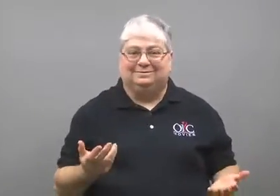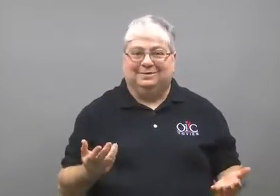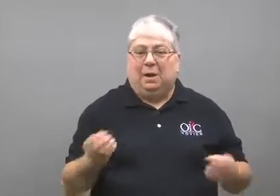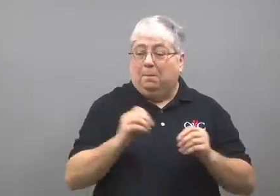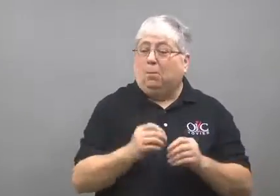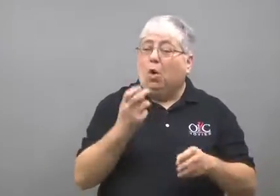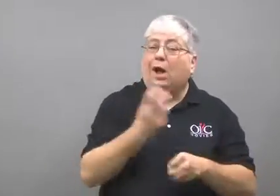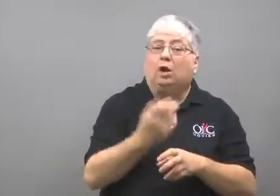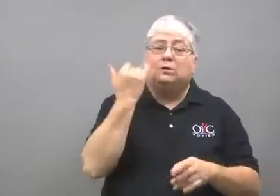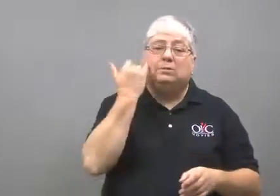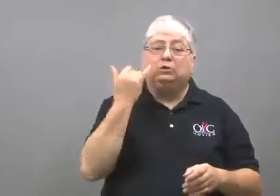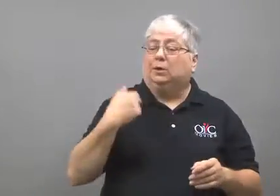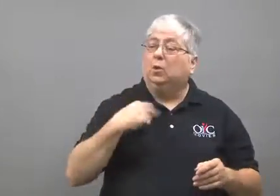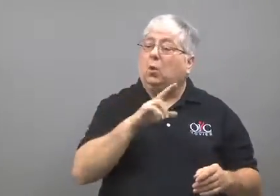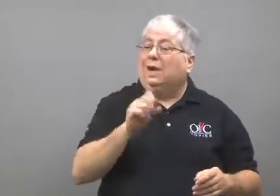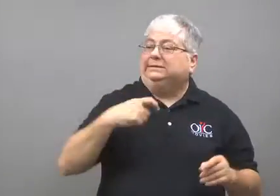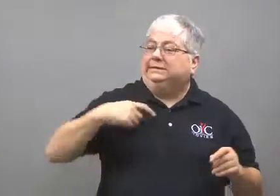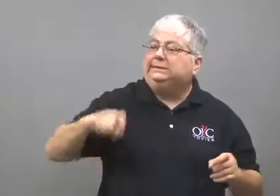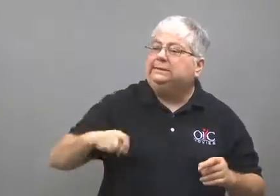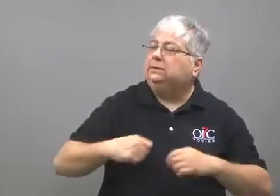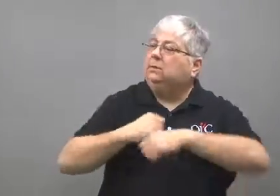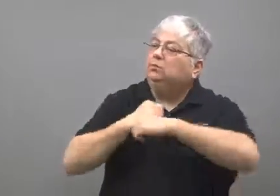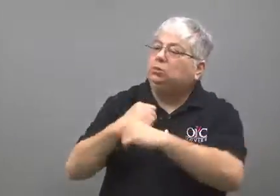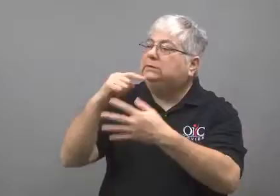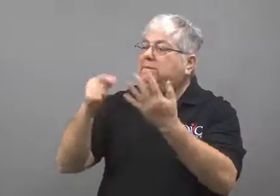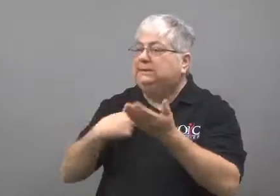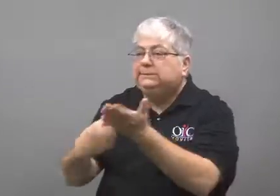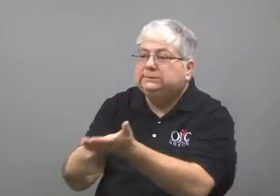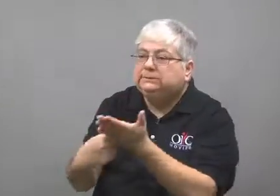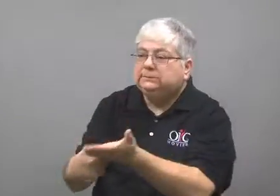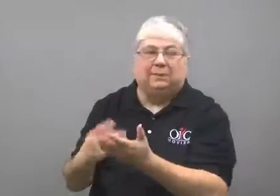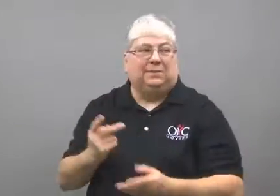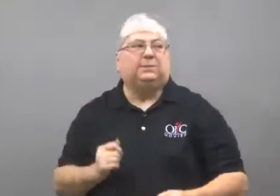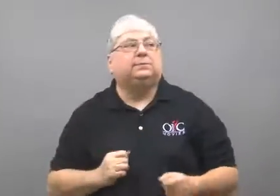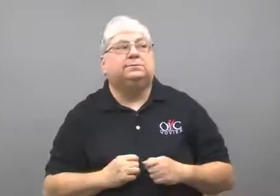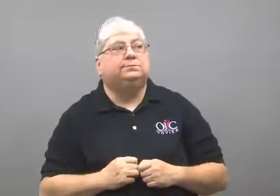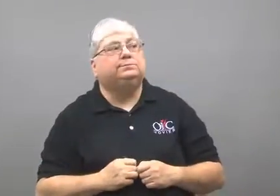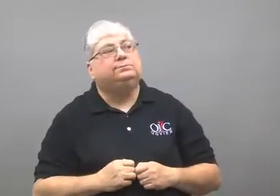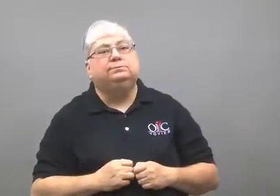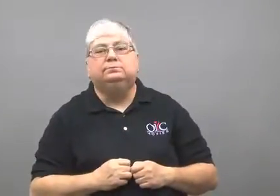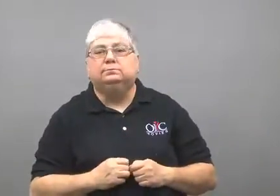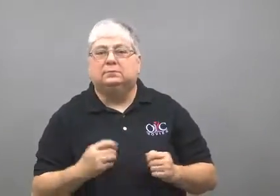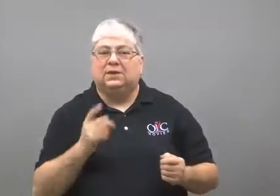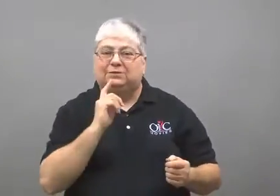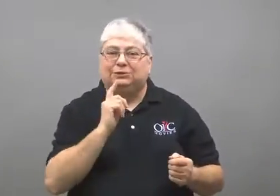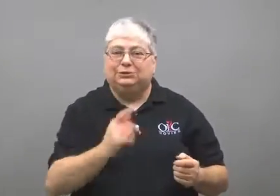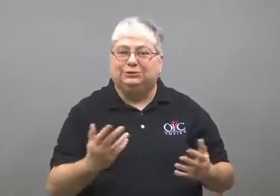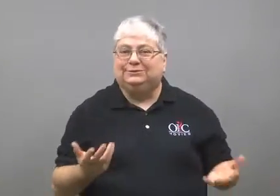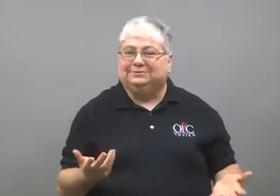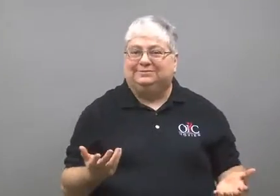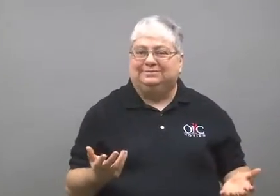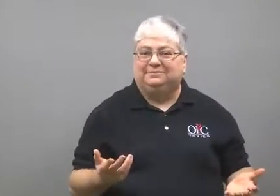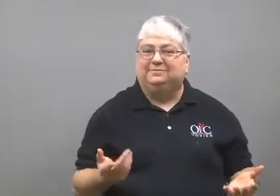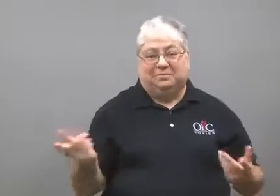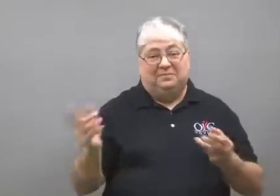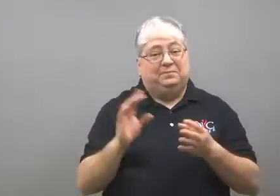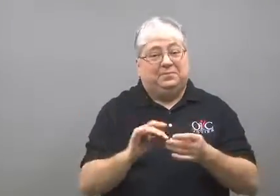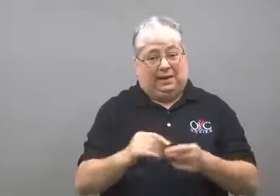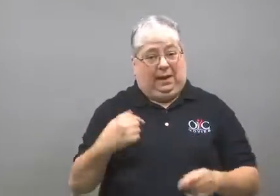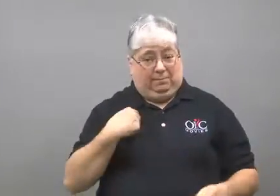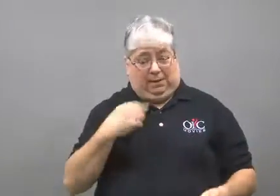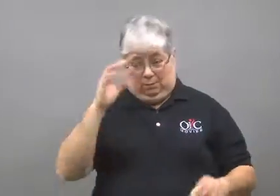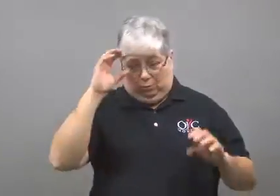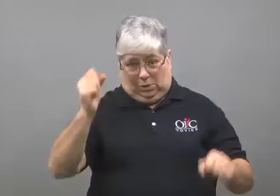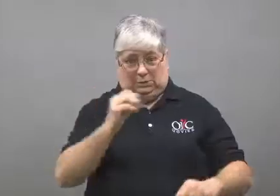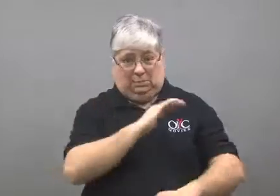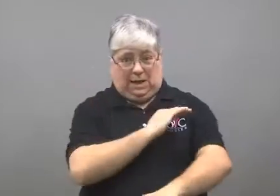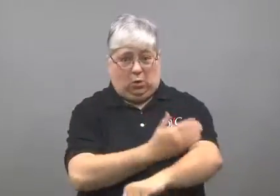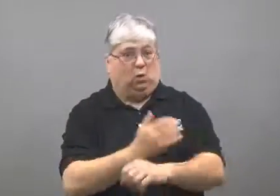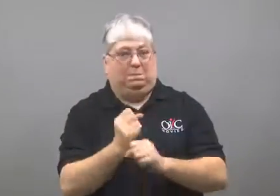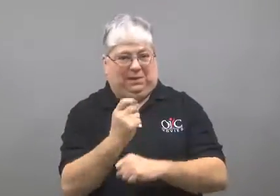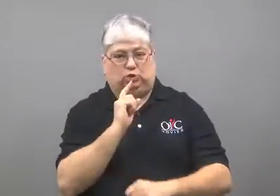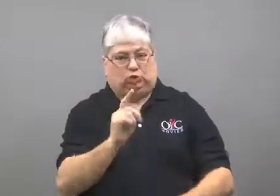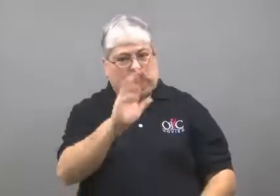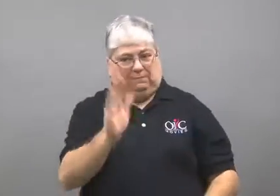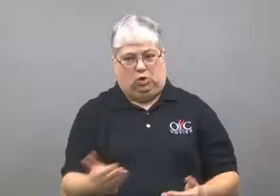It would make it harder for the U.S. to have discussions about protecting its interests.